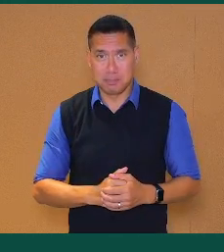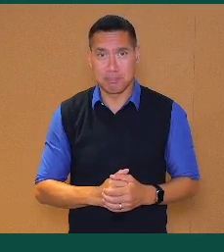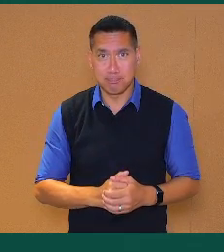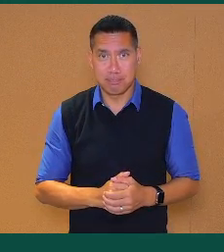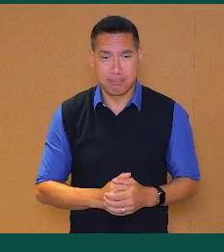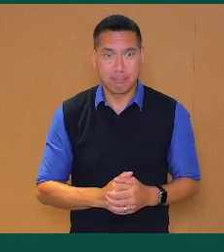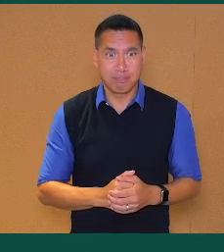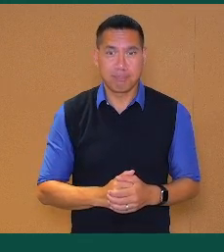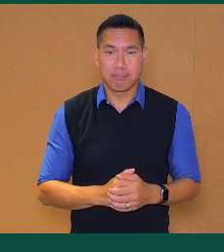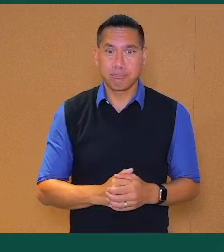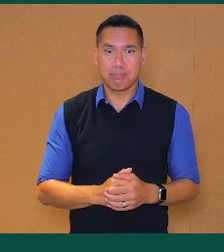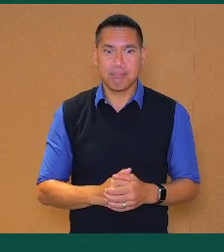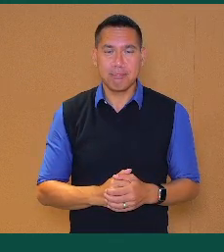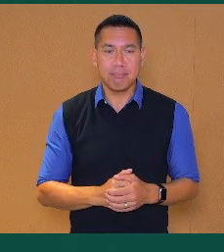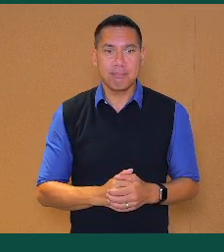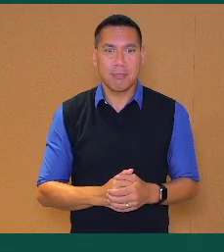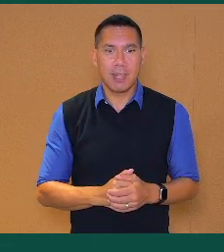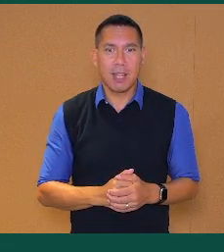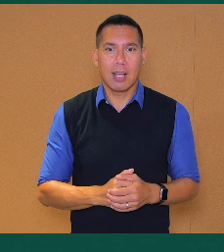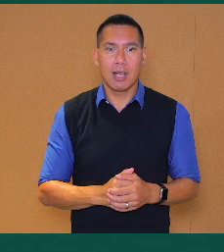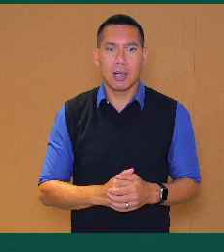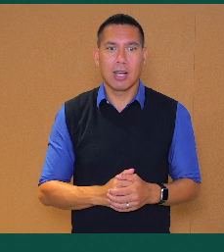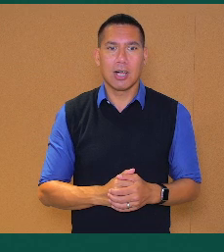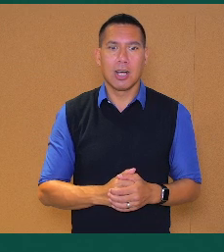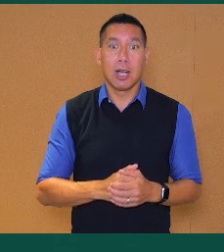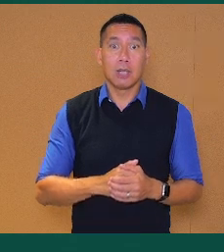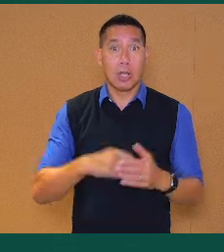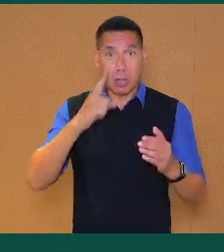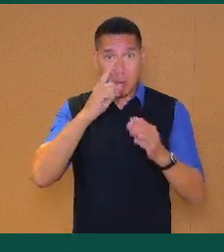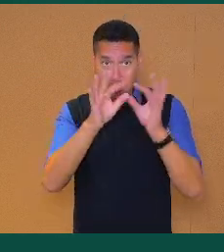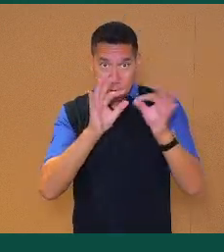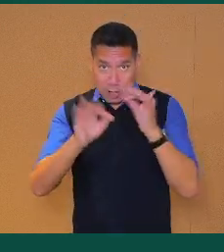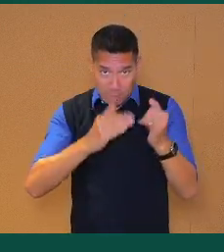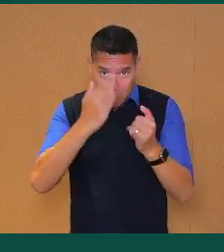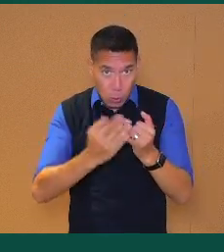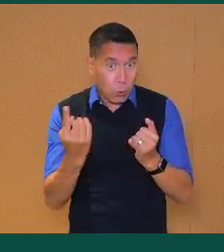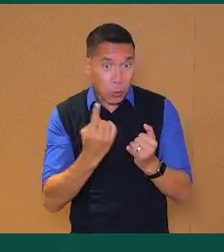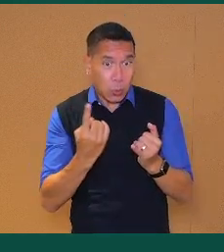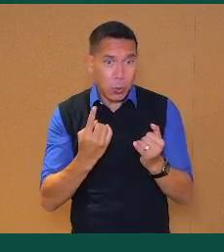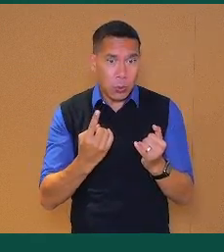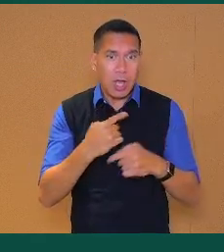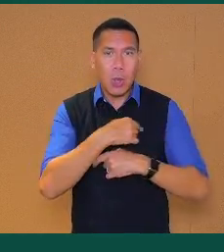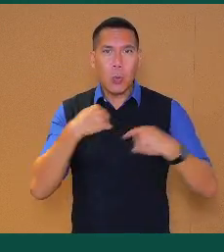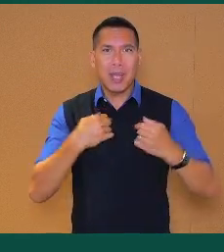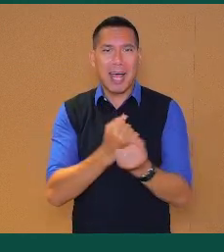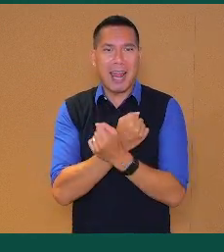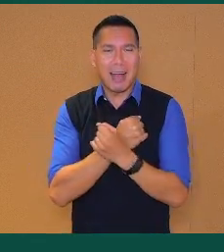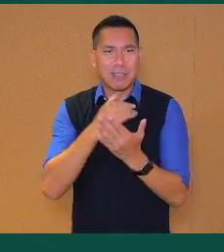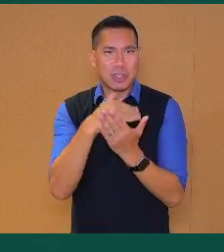Driving Health Equity award are - We Love Stories aims to support children under 5 years old from